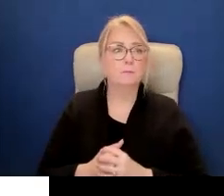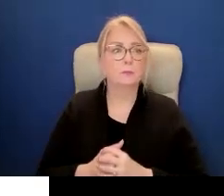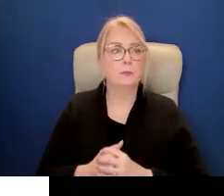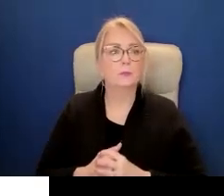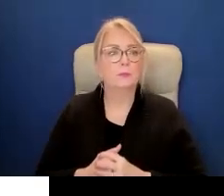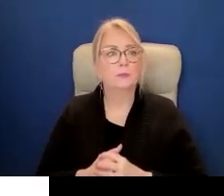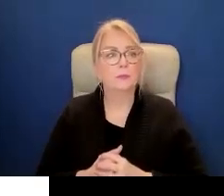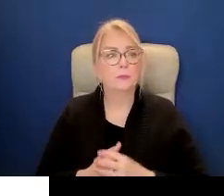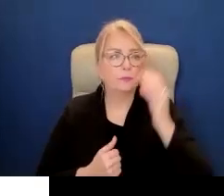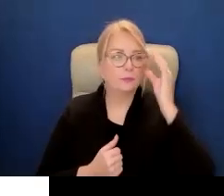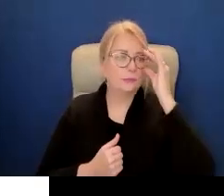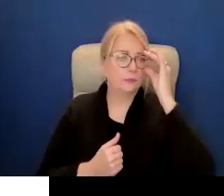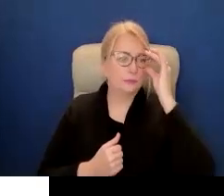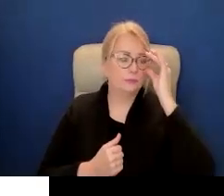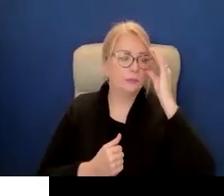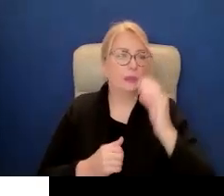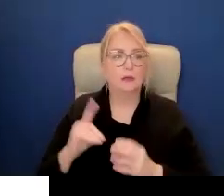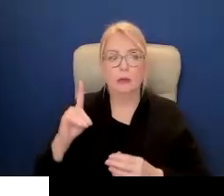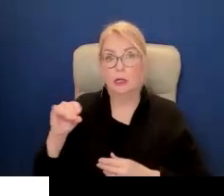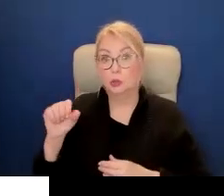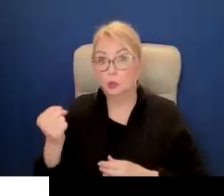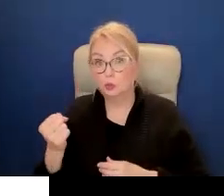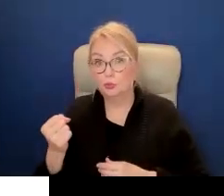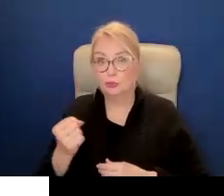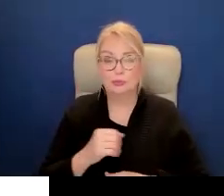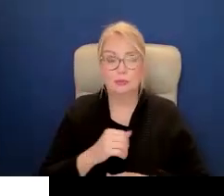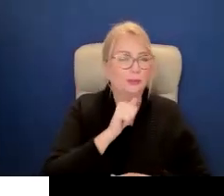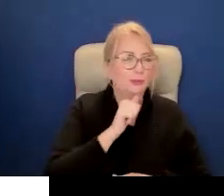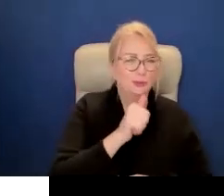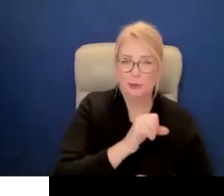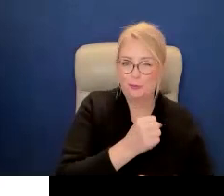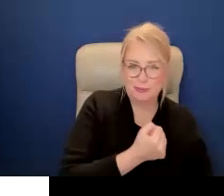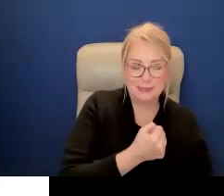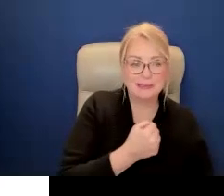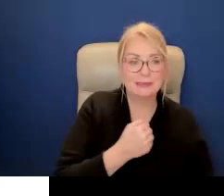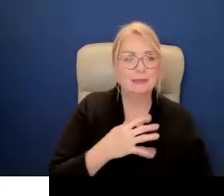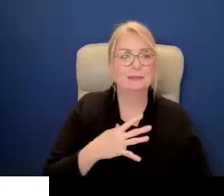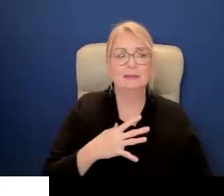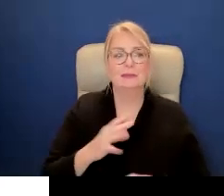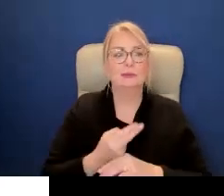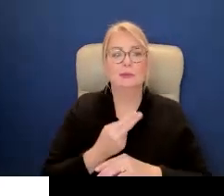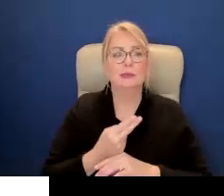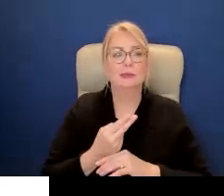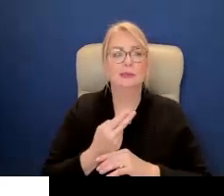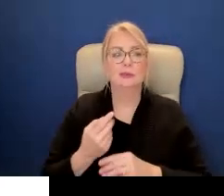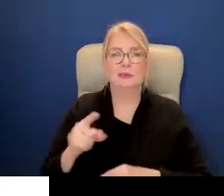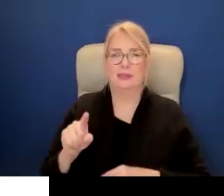So some do's and don'ts. So first, we don't want to use offensive terminology or push students to out themselves.